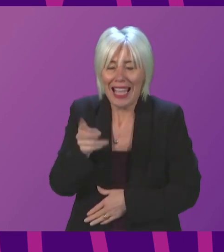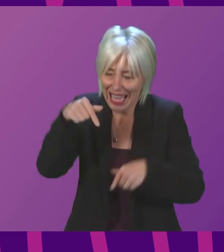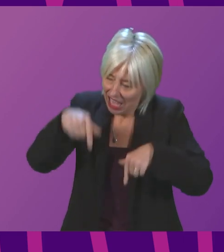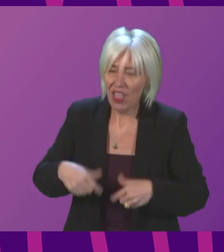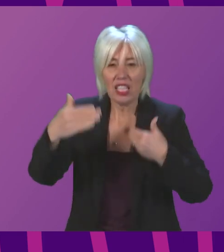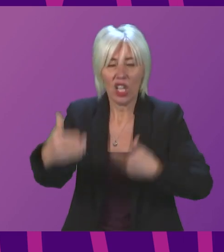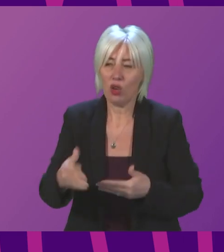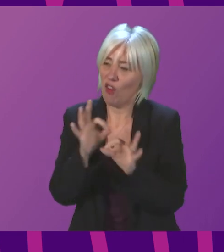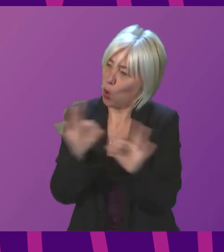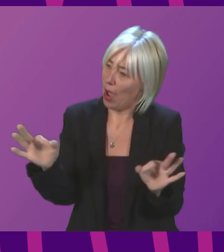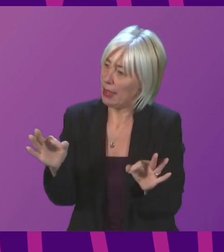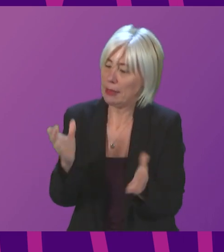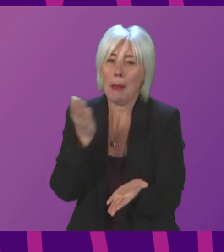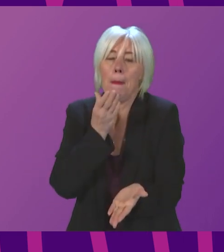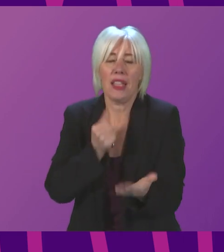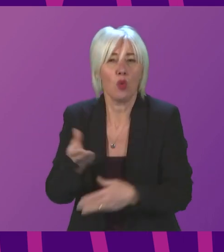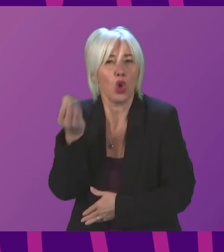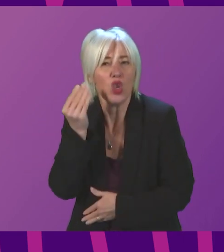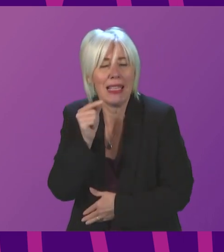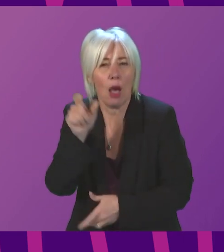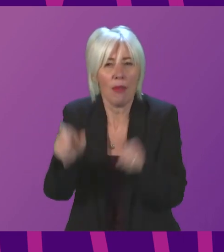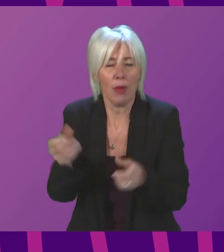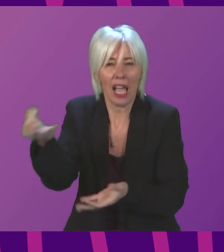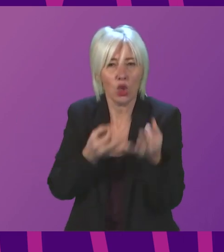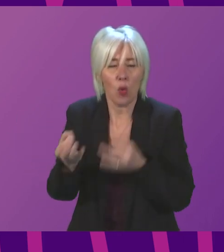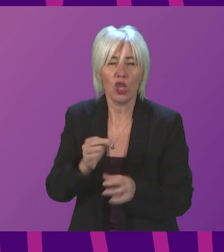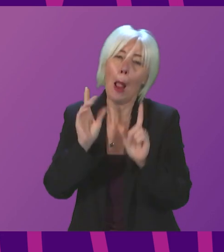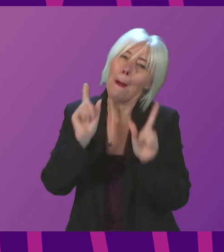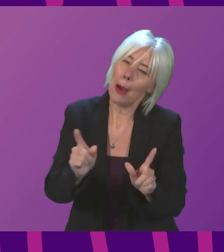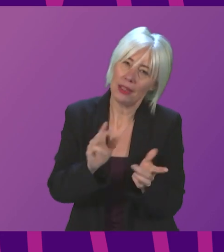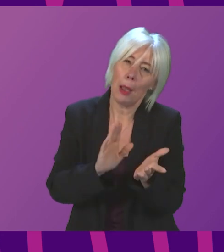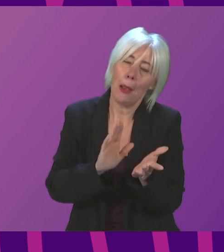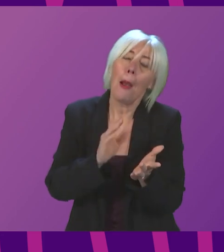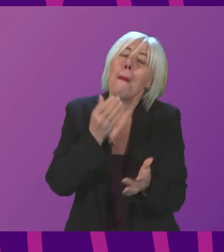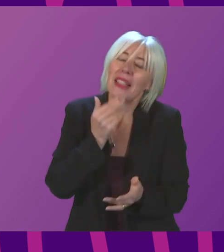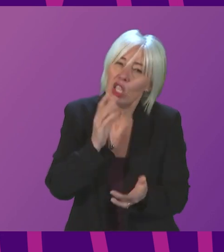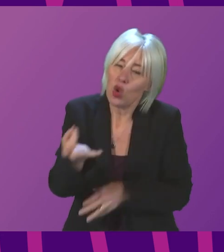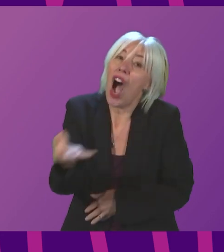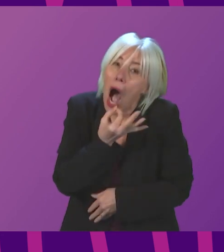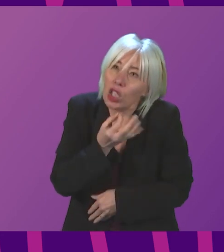for quiet so that we can hear members. However, Ms Mackay, will you please ask a question? Thank you.